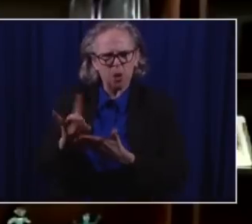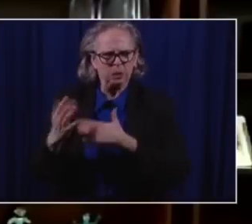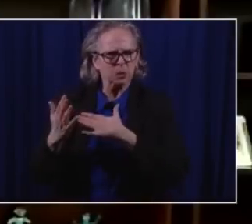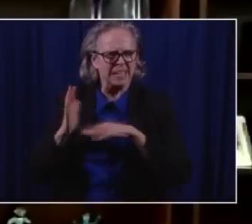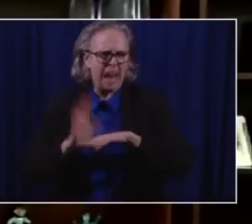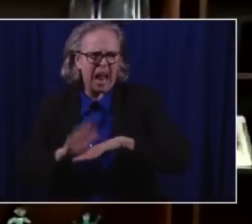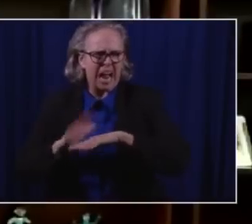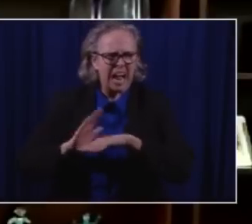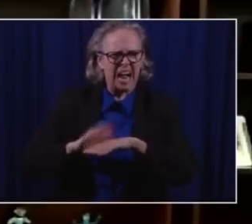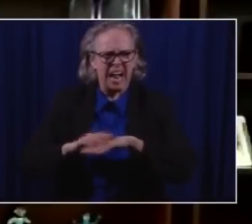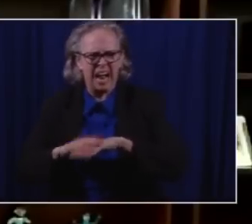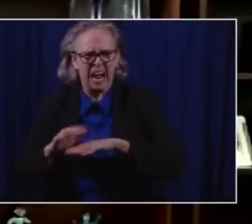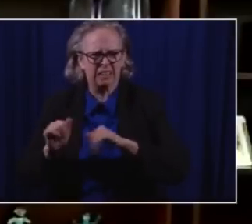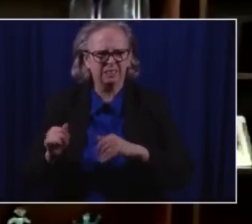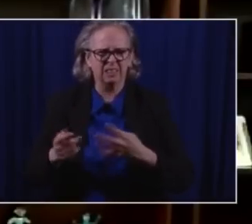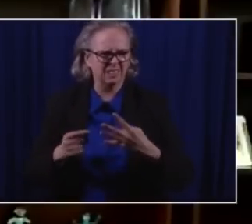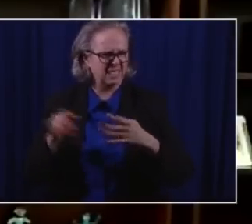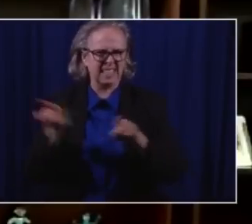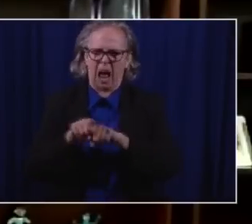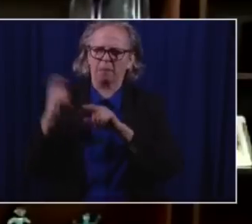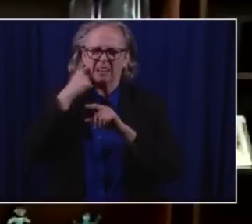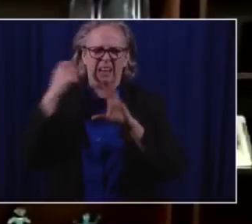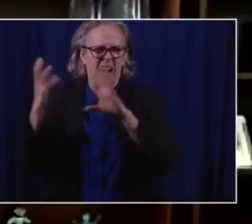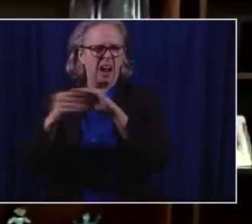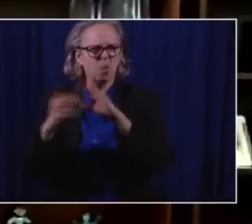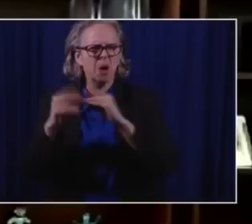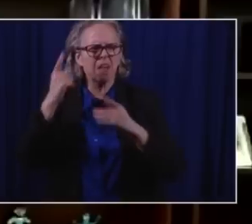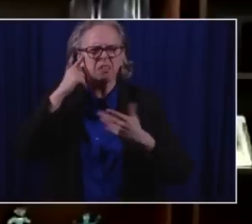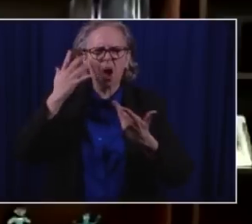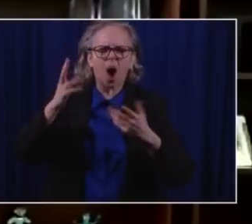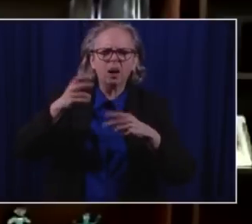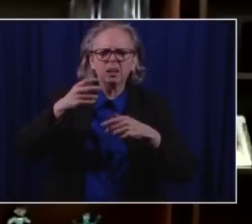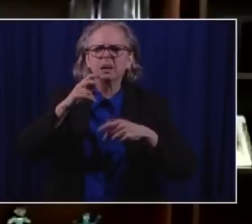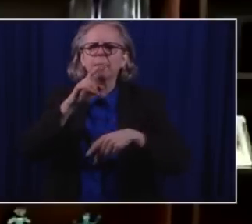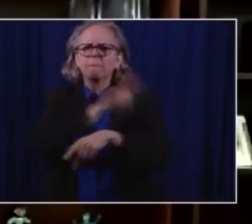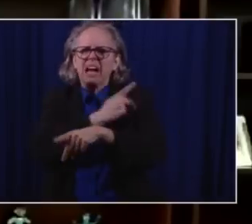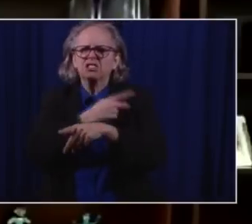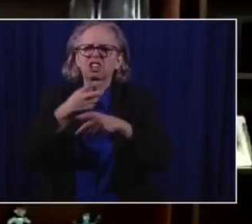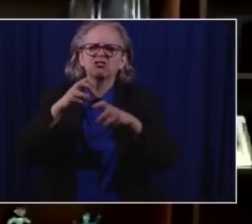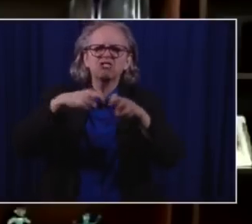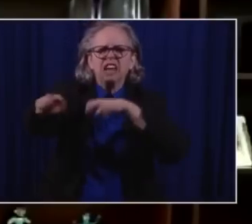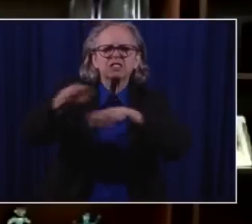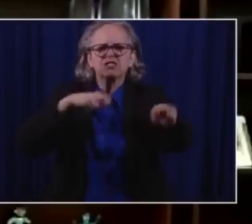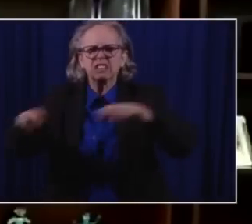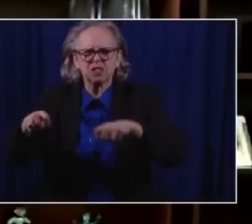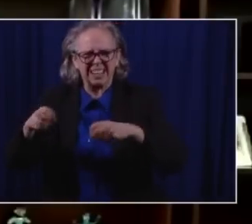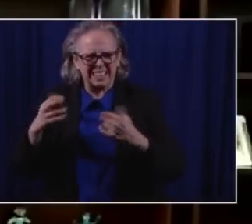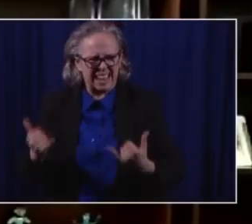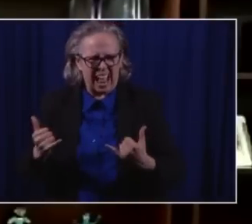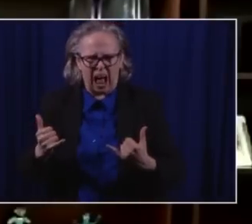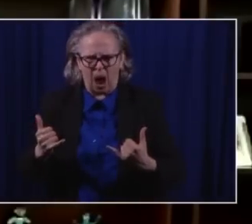our systems have been able to accommodate the increasing dime over the last 8 weeks just as my 2 colleagues have mentioned